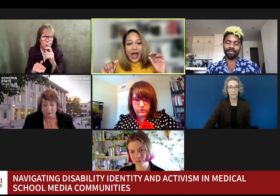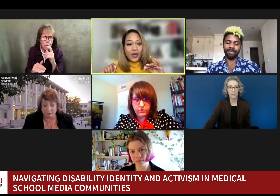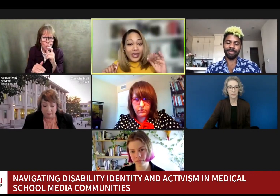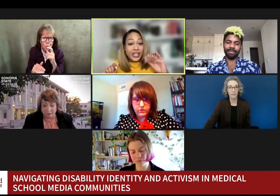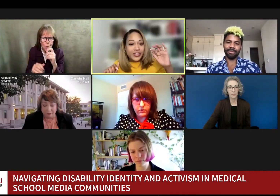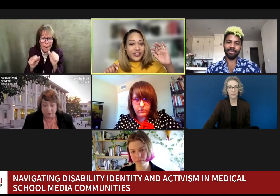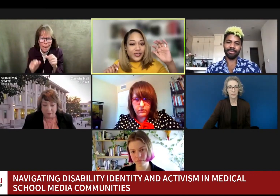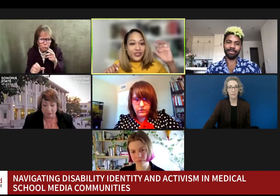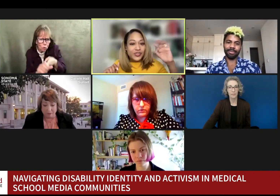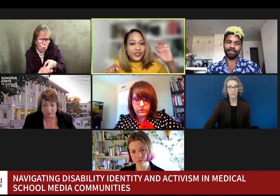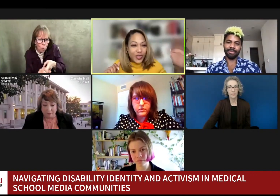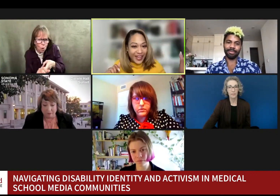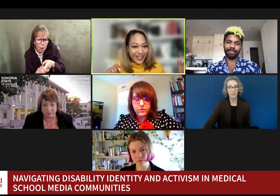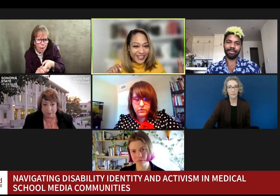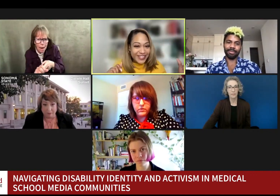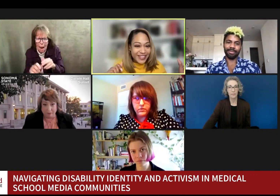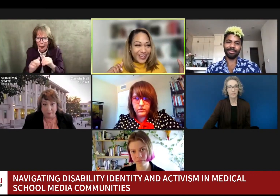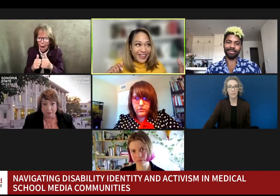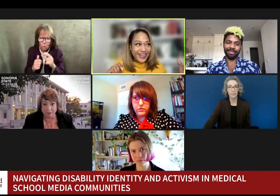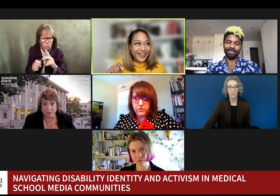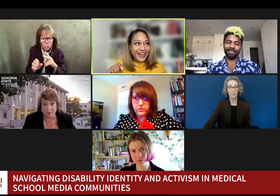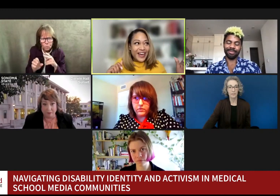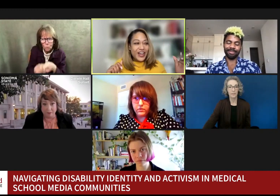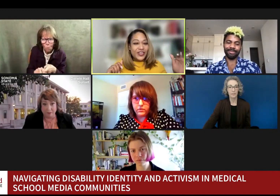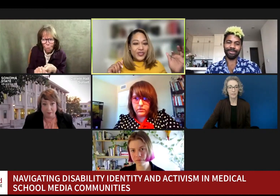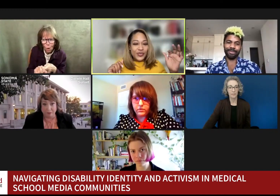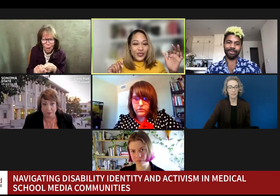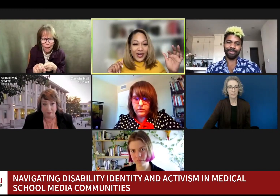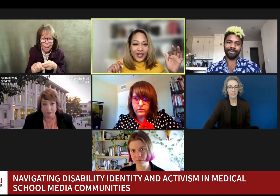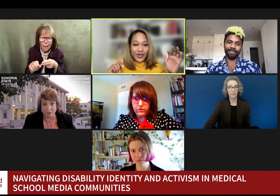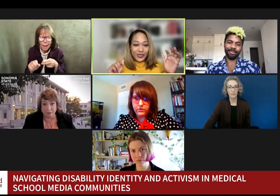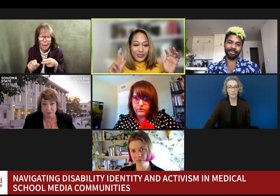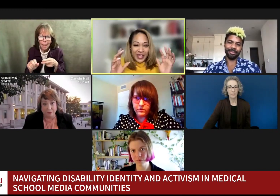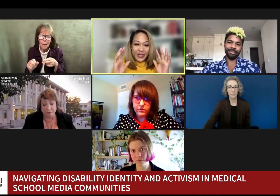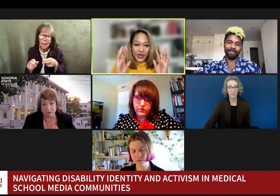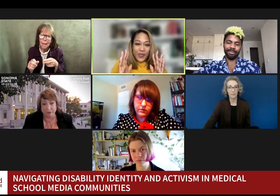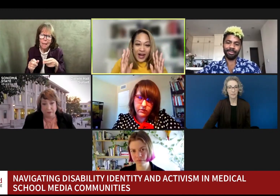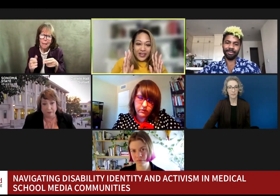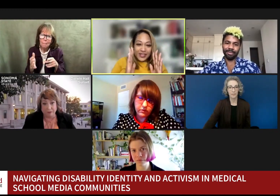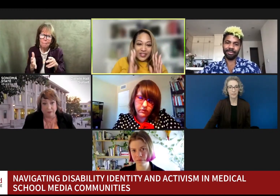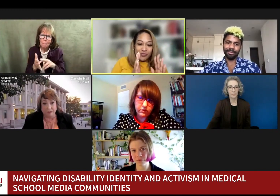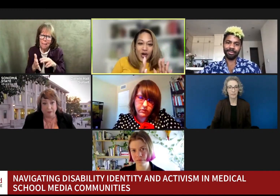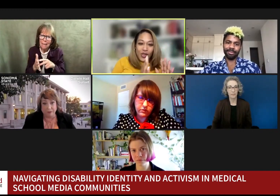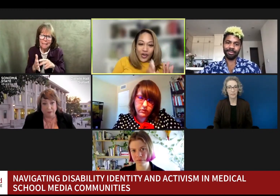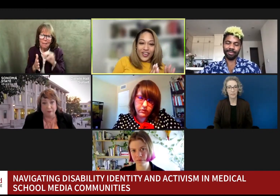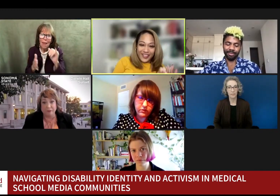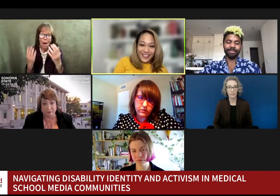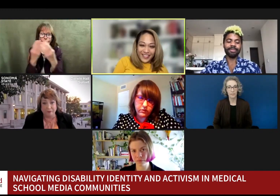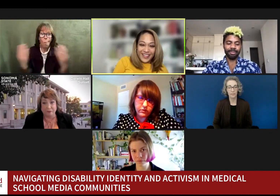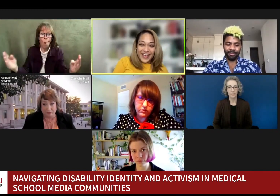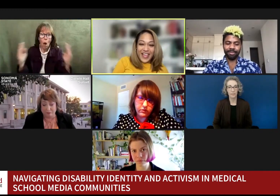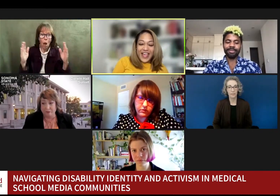how they can do certain things, you are making their box smaller.